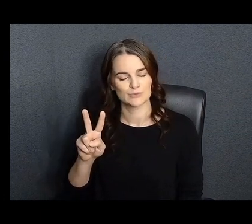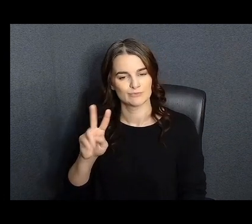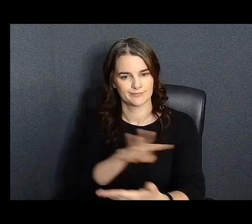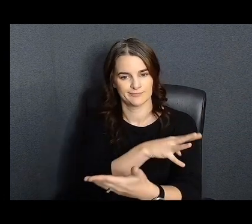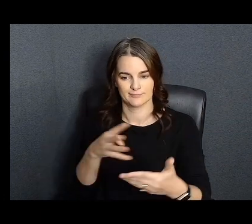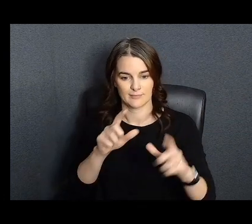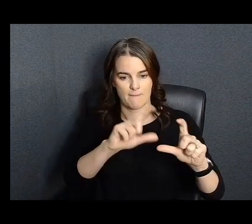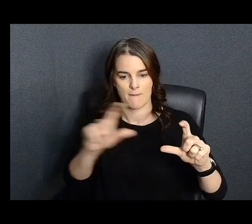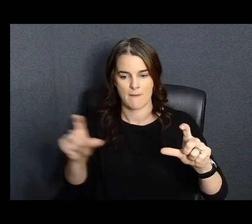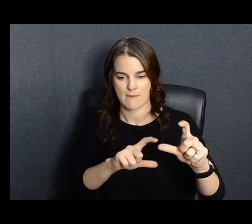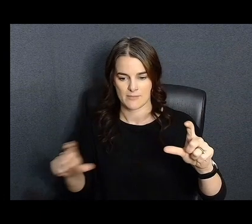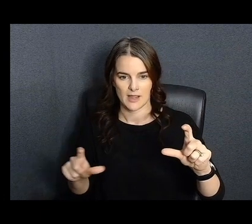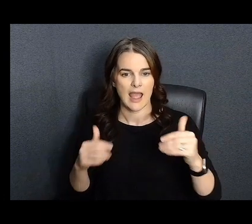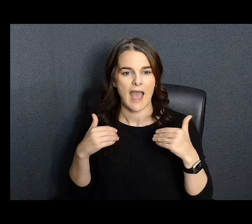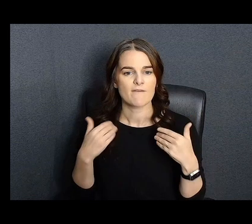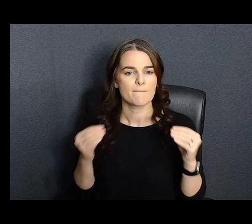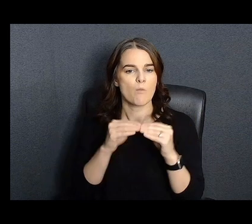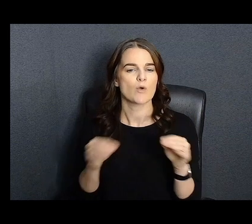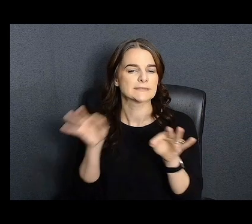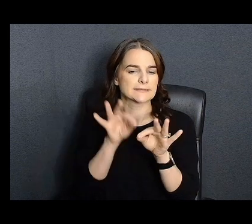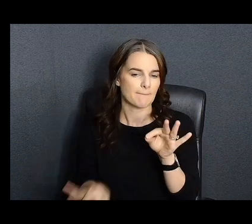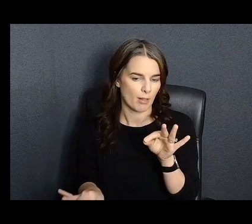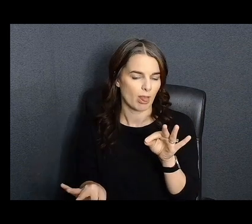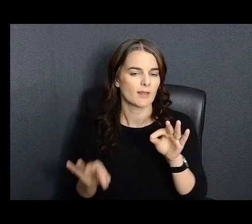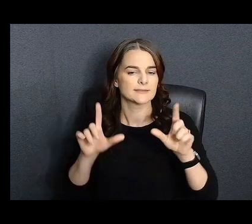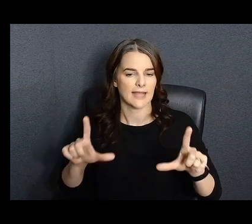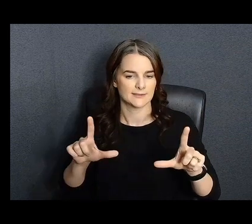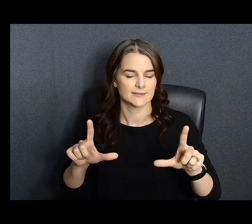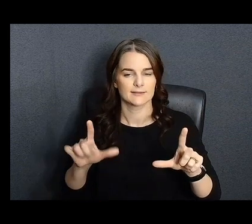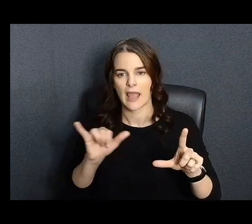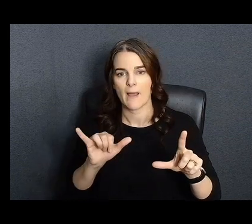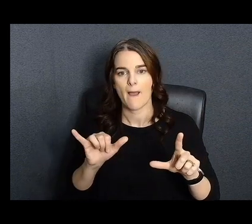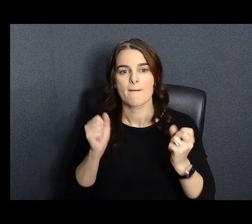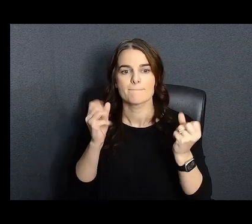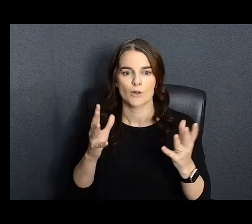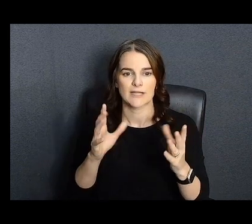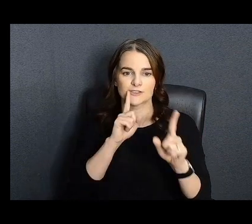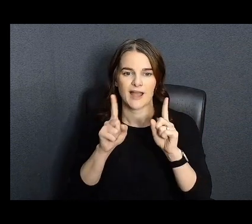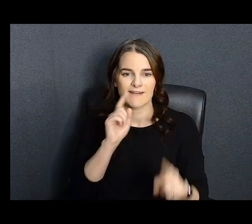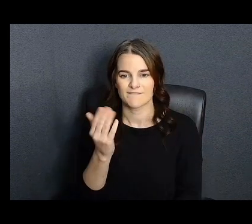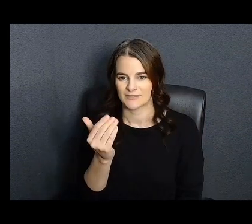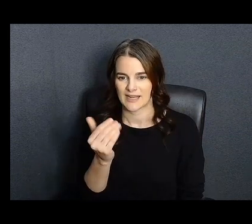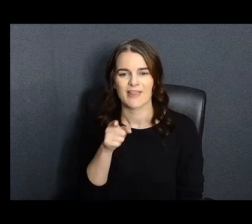called MultiChat 15 that are just 15 buttons on the screen. And this is more phrase-based.